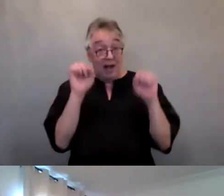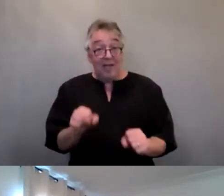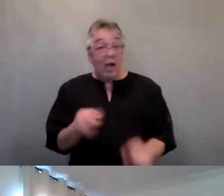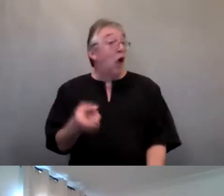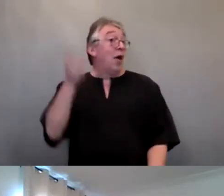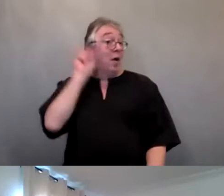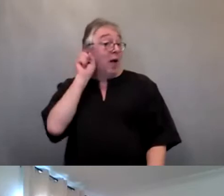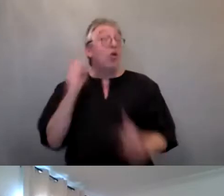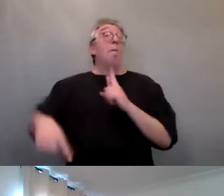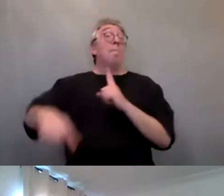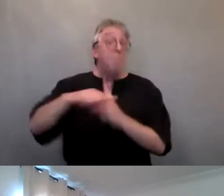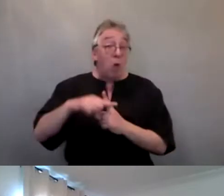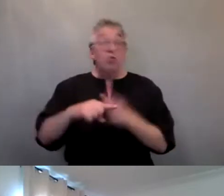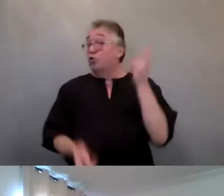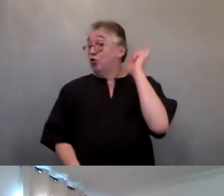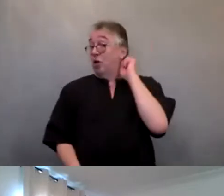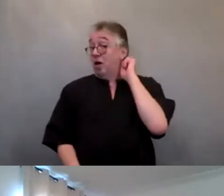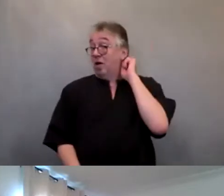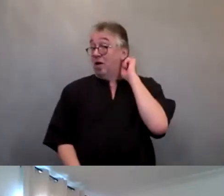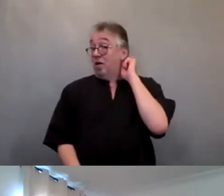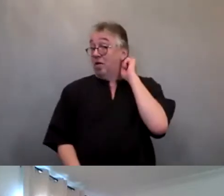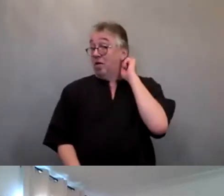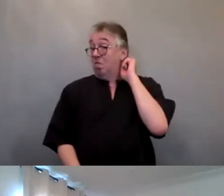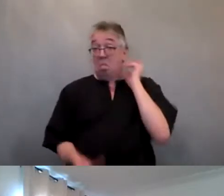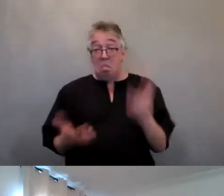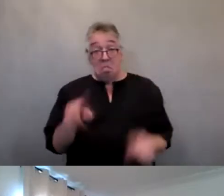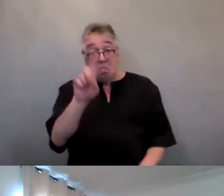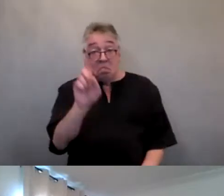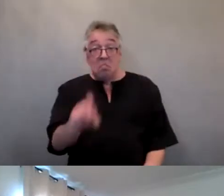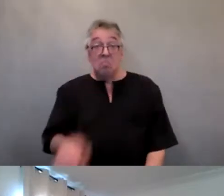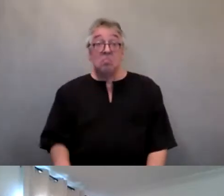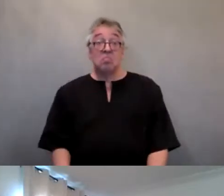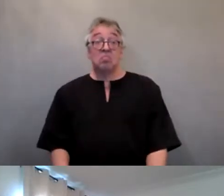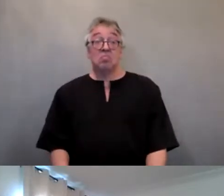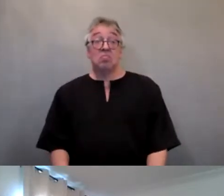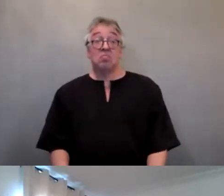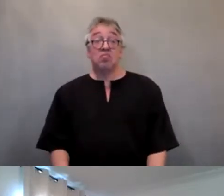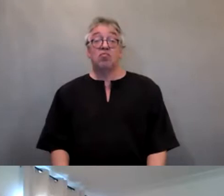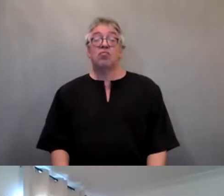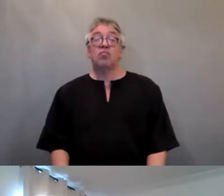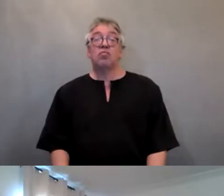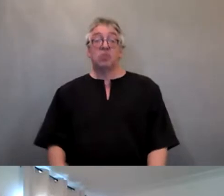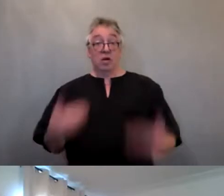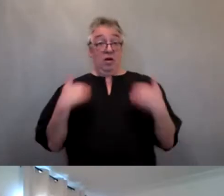implications of using cochlear implant and the hearing aids together